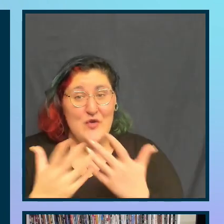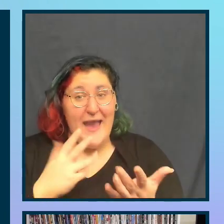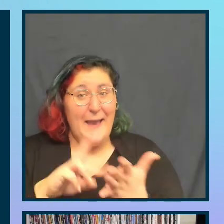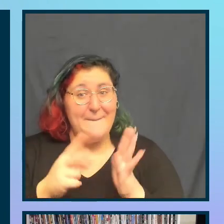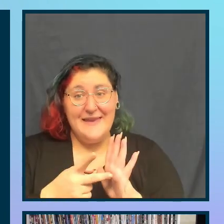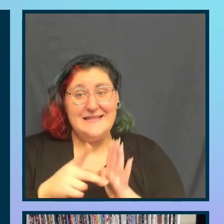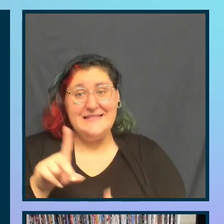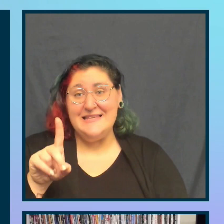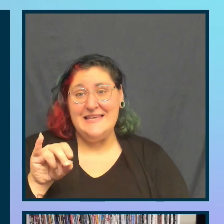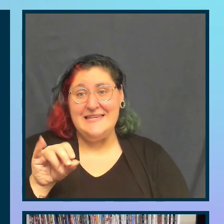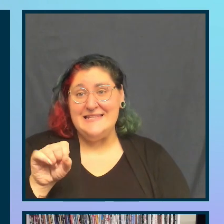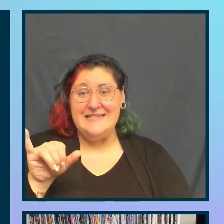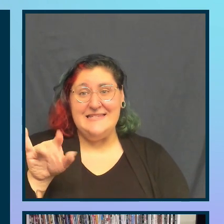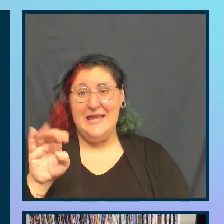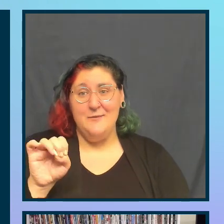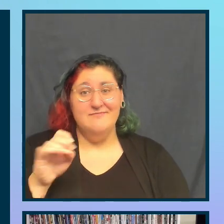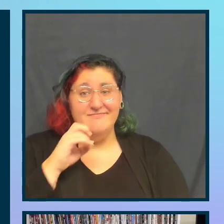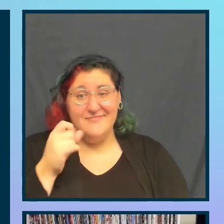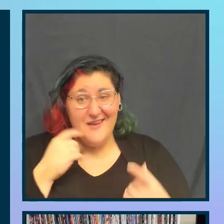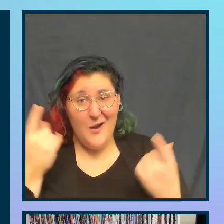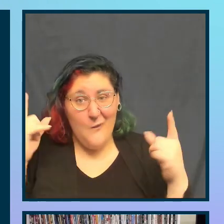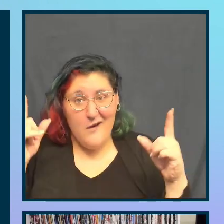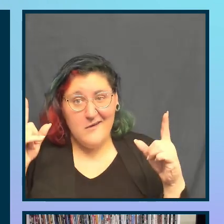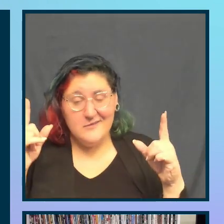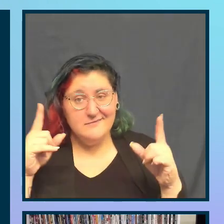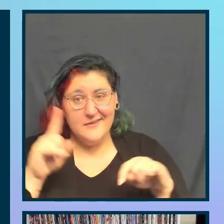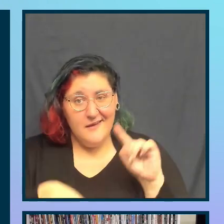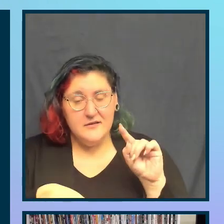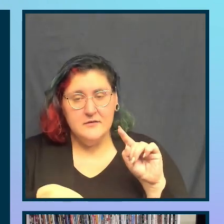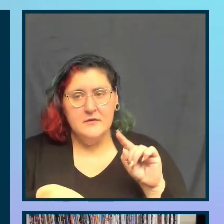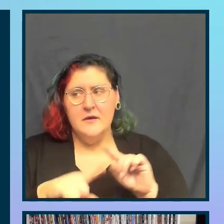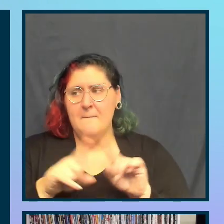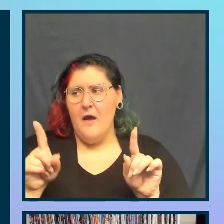However, since there was no explicit state provided programmatically,